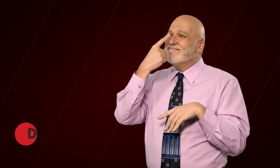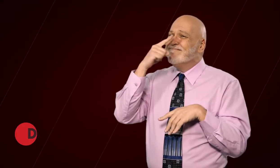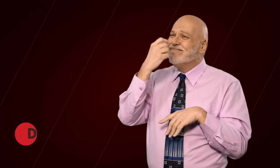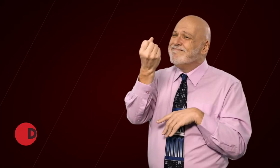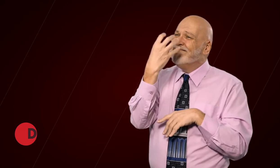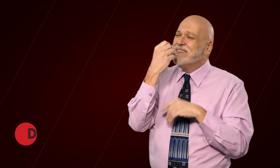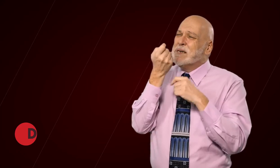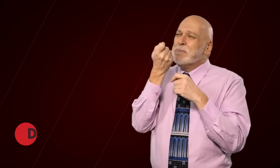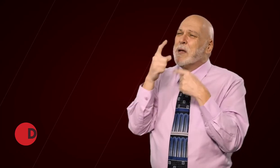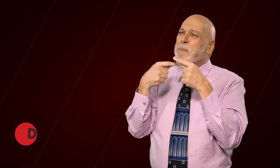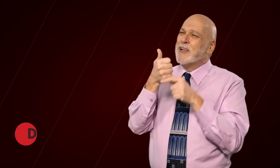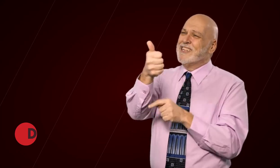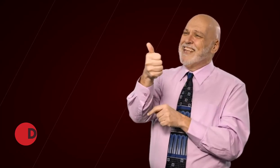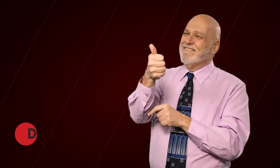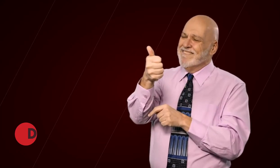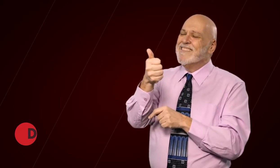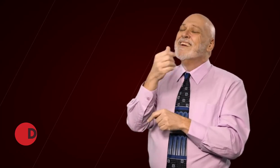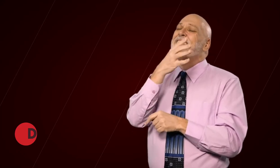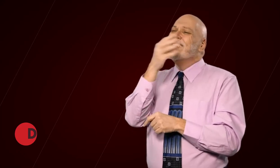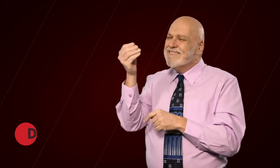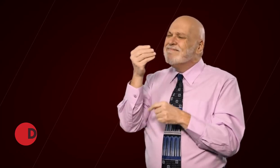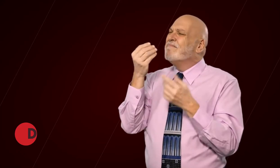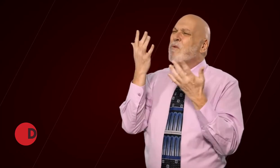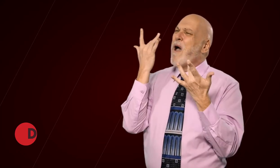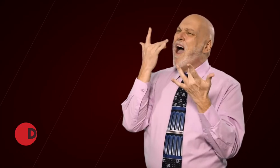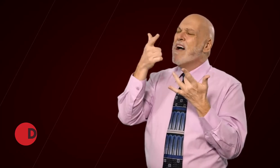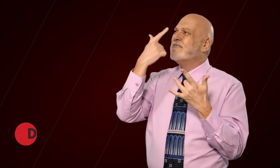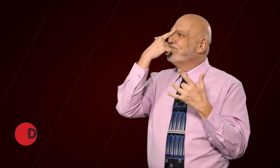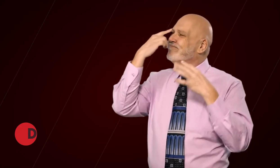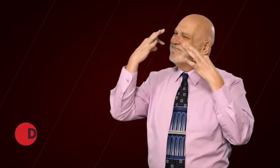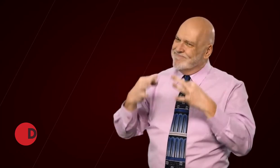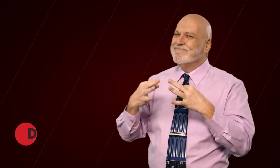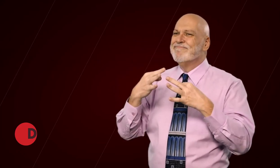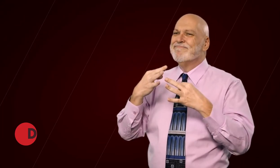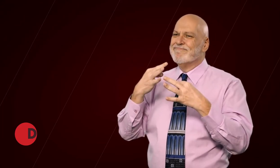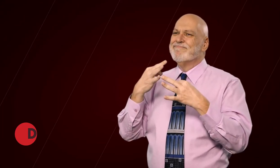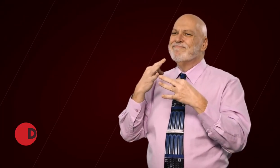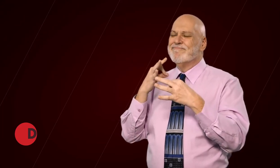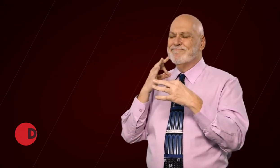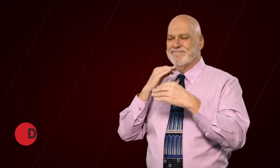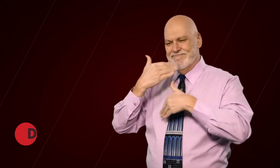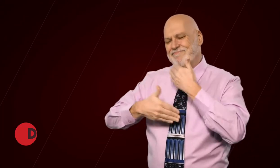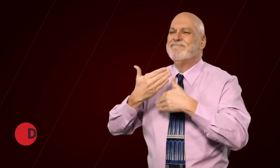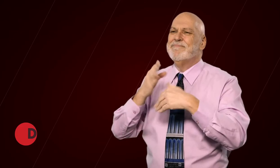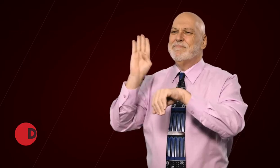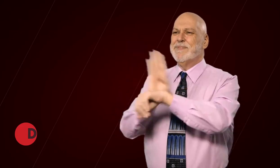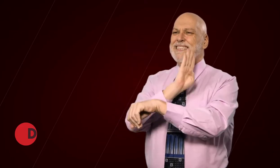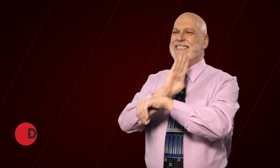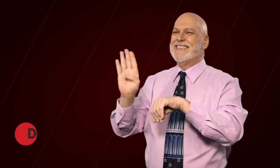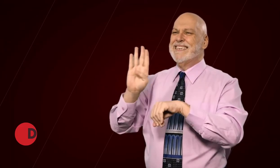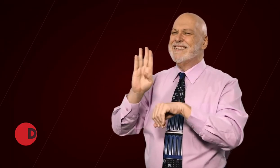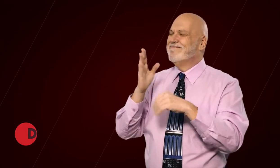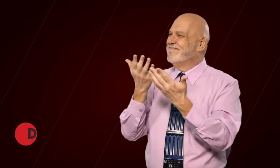[Anselmo]: Could you tell me a bit about yourself and why you decided to go into business?